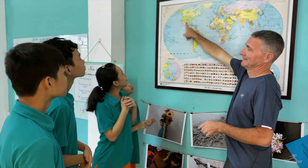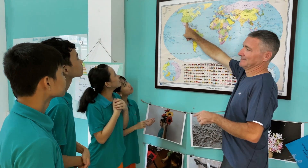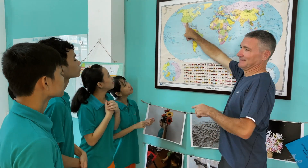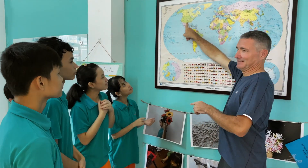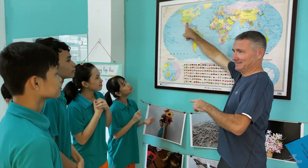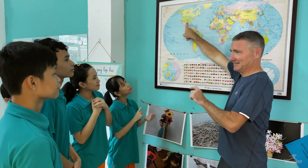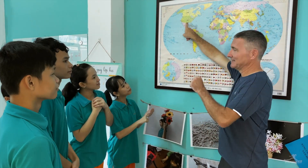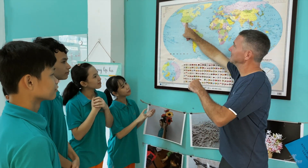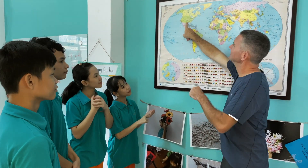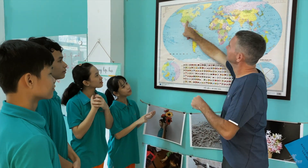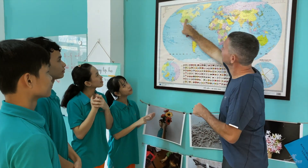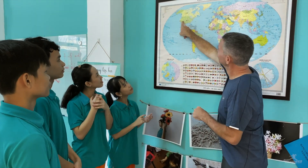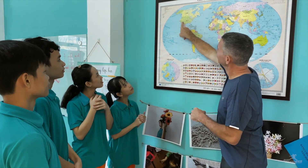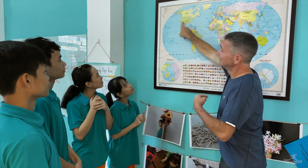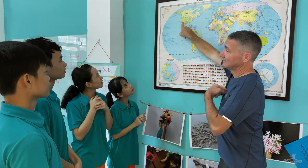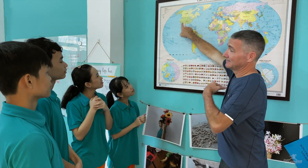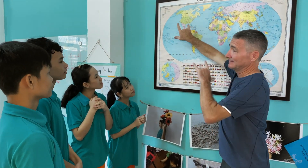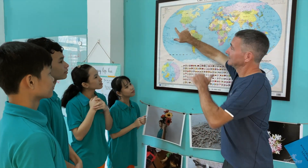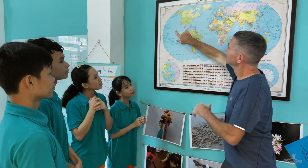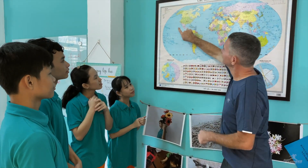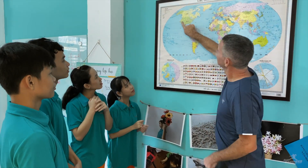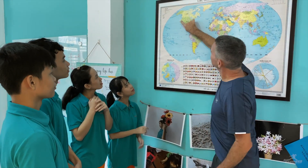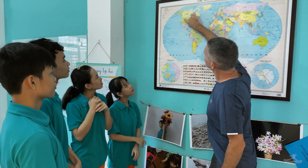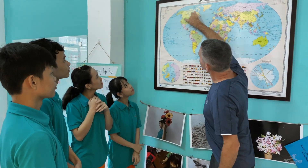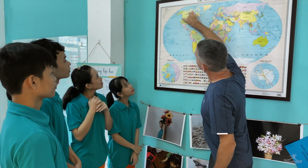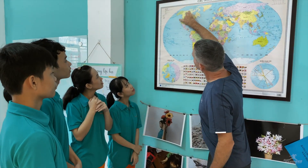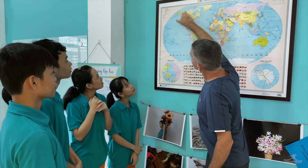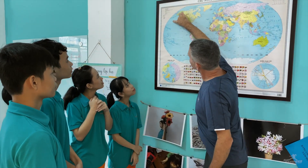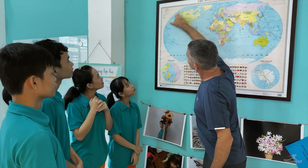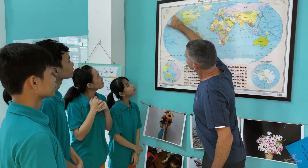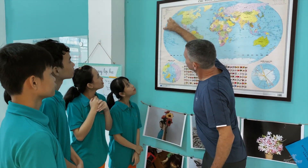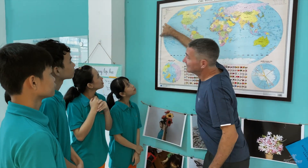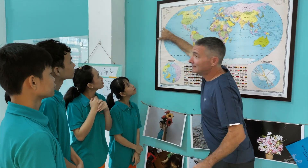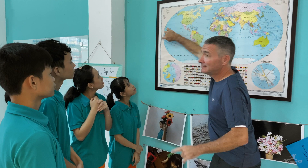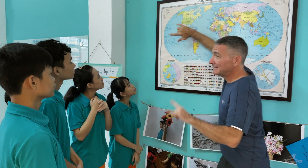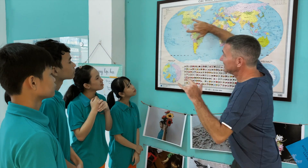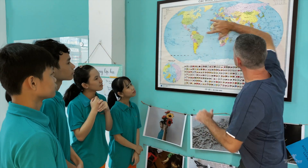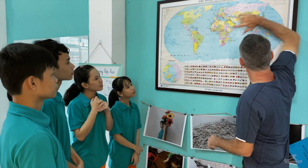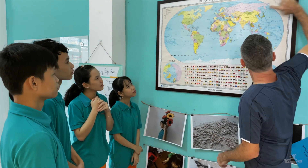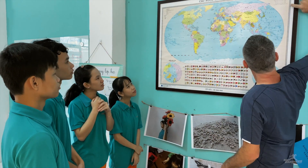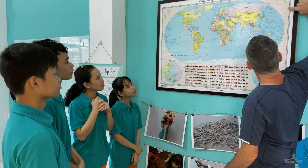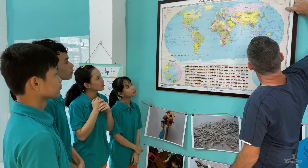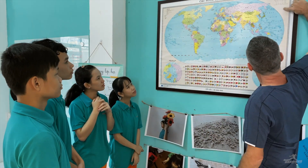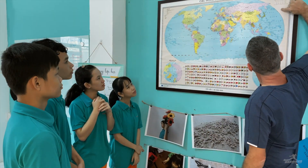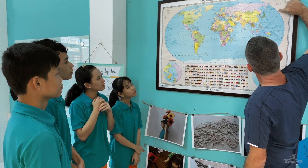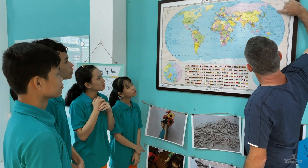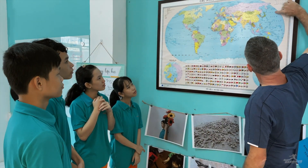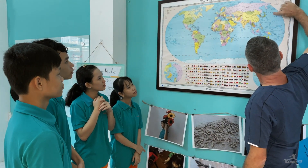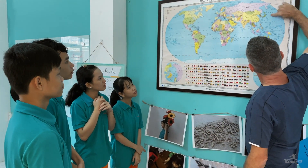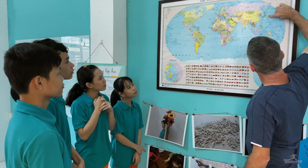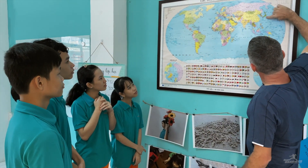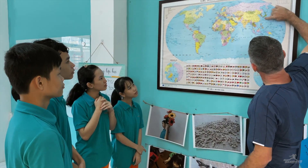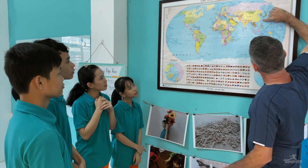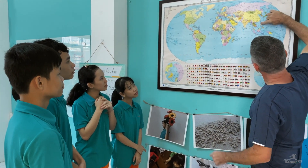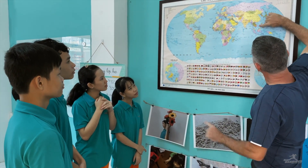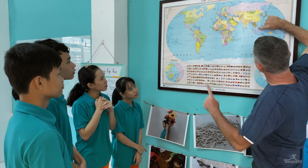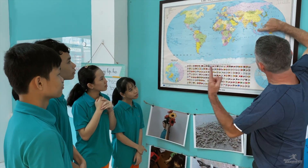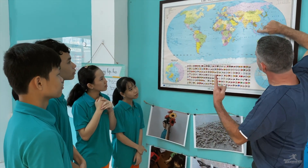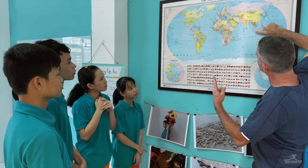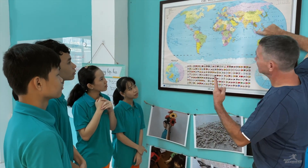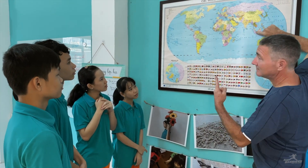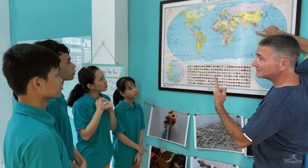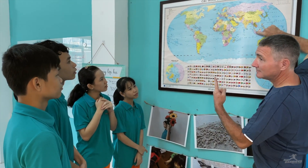Yes! I flew from there to here.